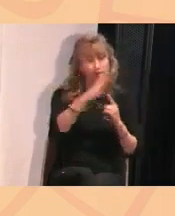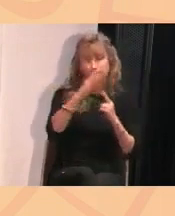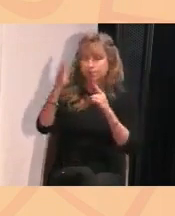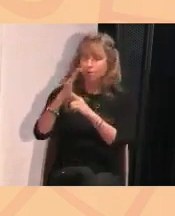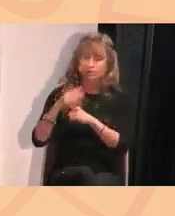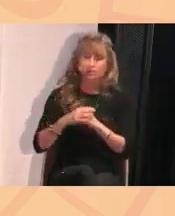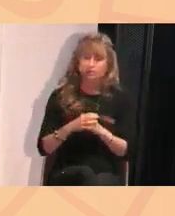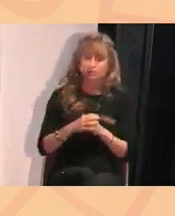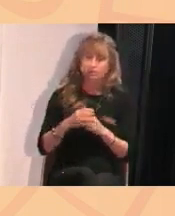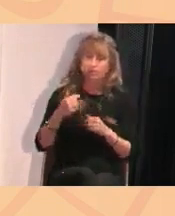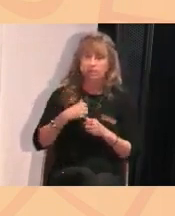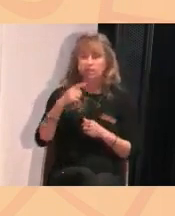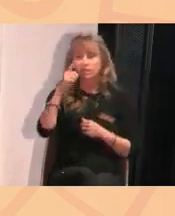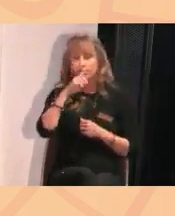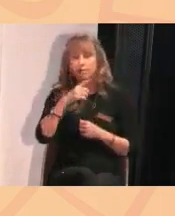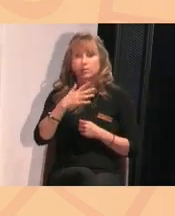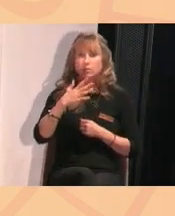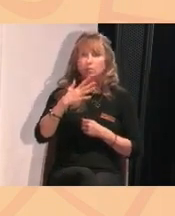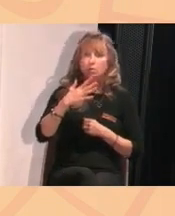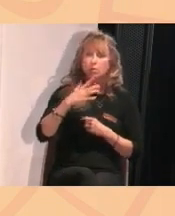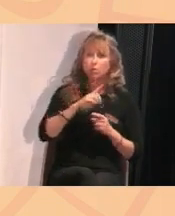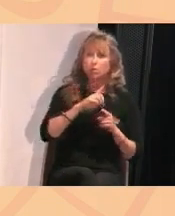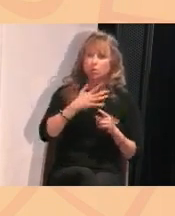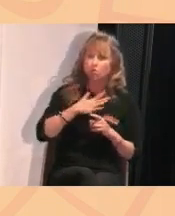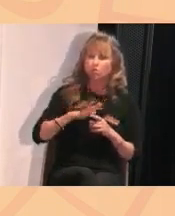Is that right now? Thanks. Yeah. Thank you.